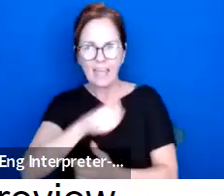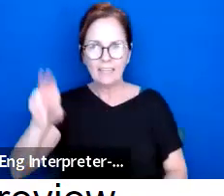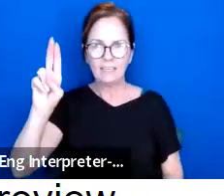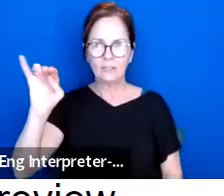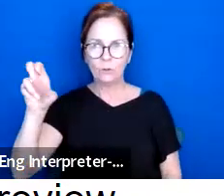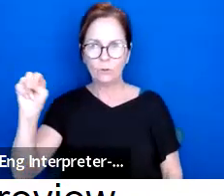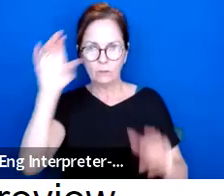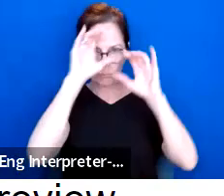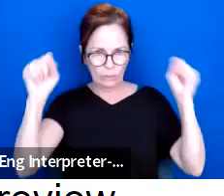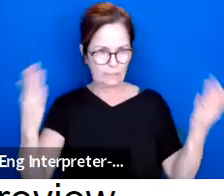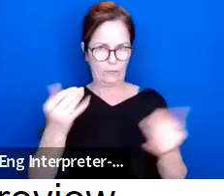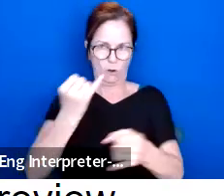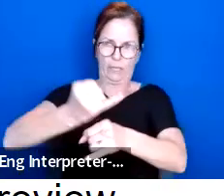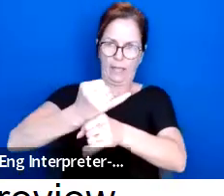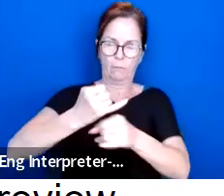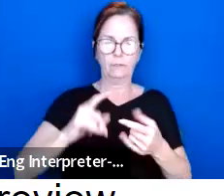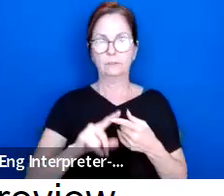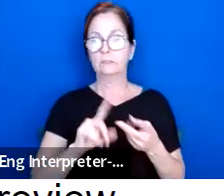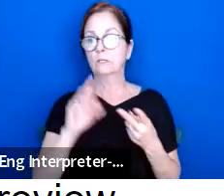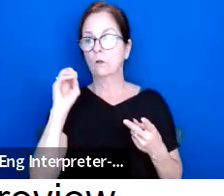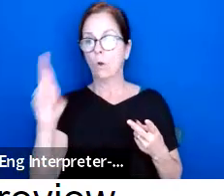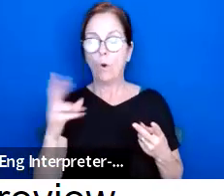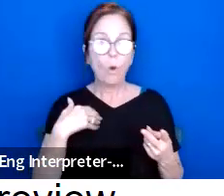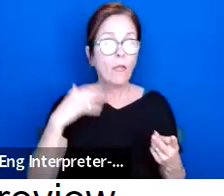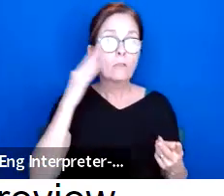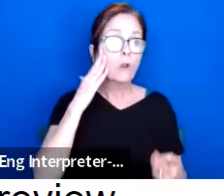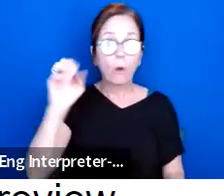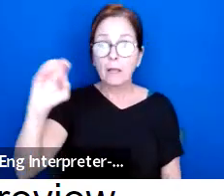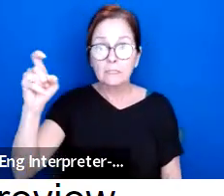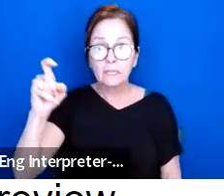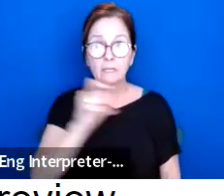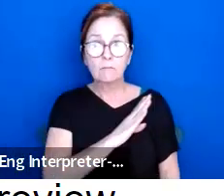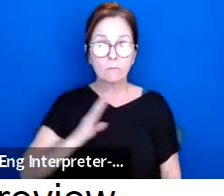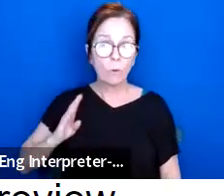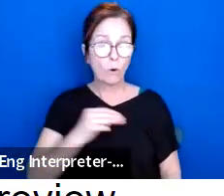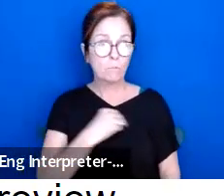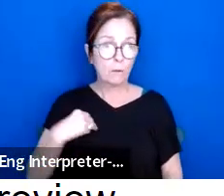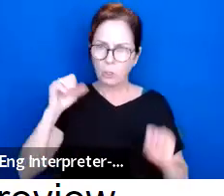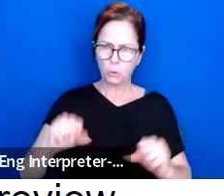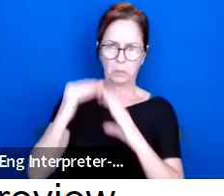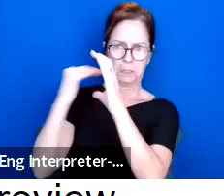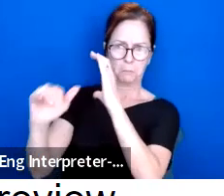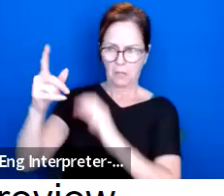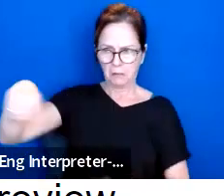Or if you happen to know a, executive board member, please, email them as you can email them as well.